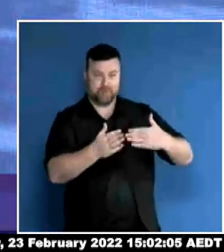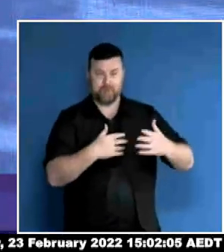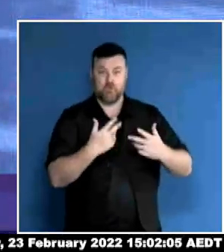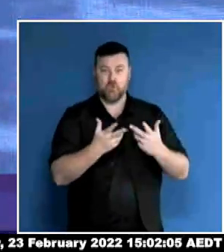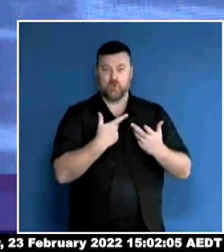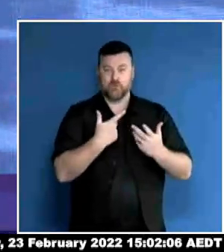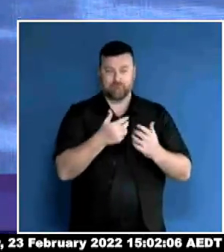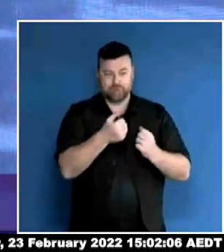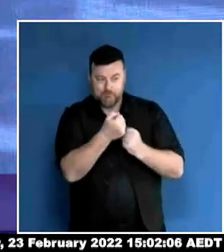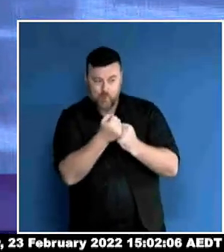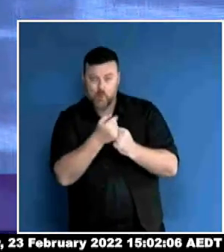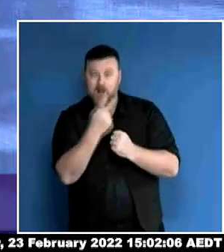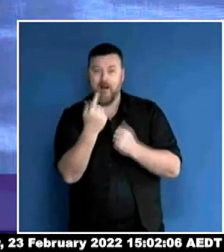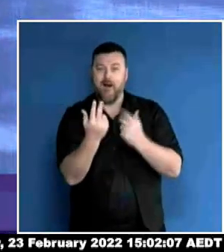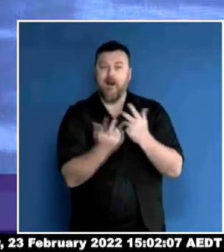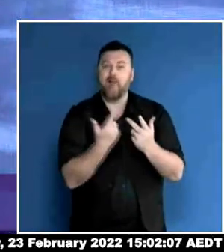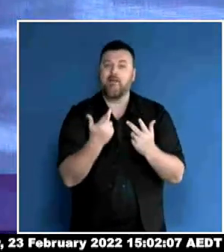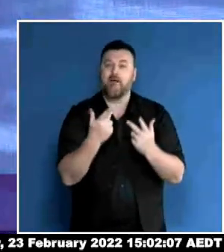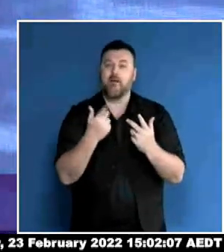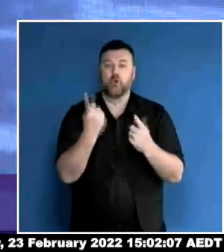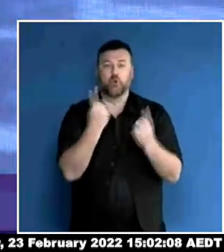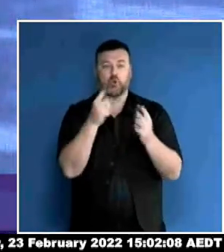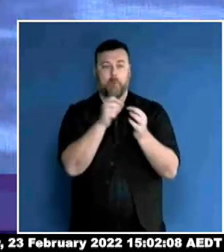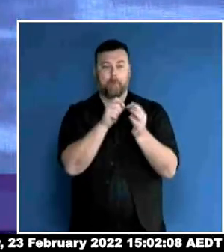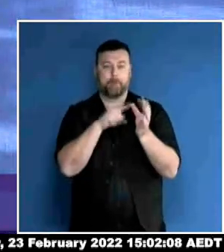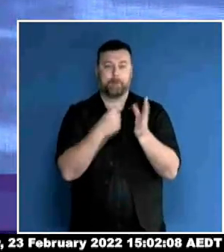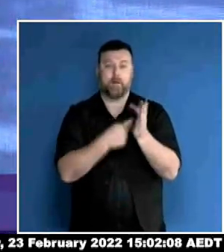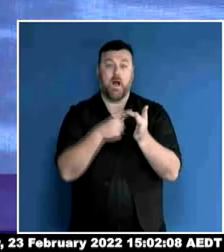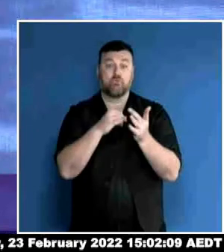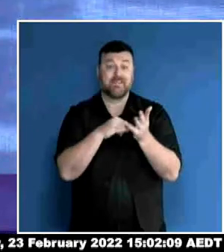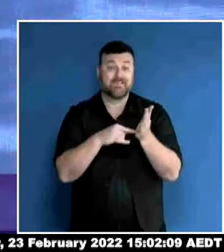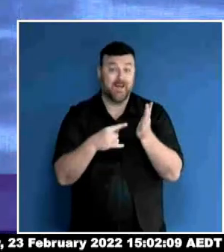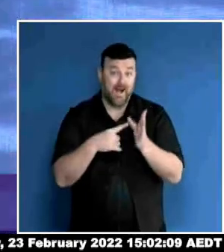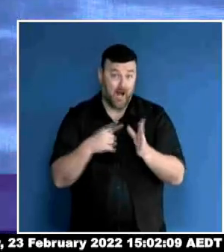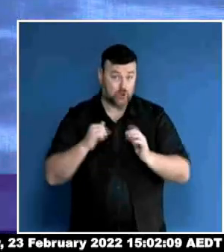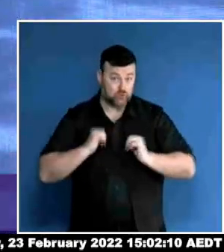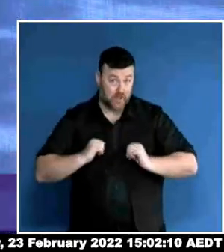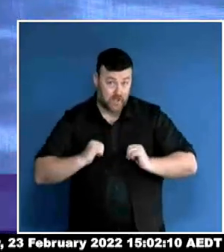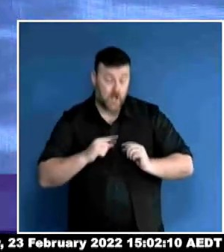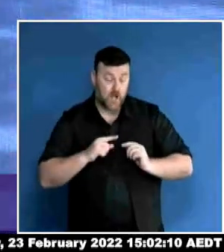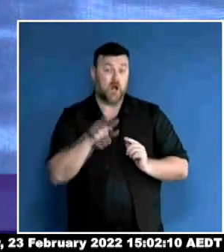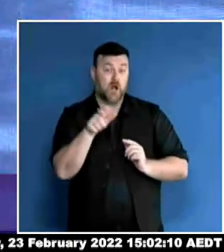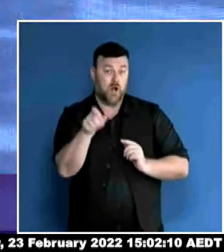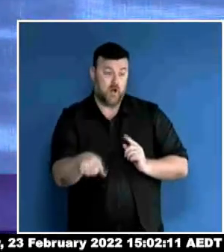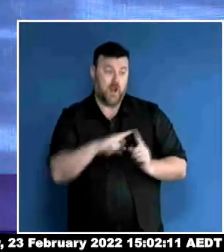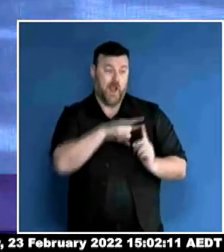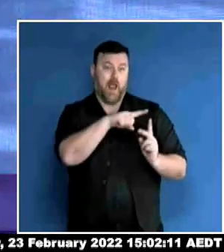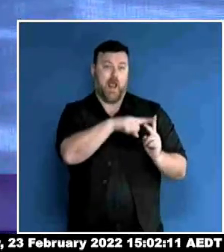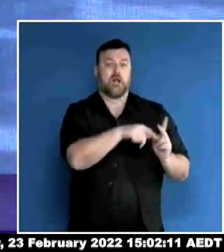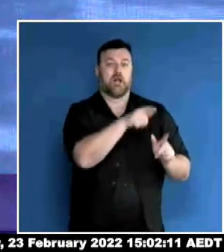Right. So does this mean that by July 2019 you were no longer the only barista trainer?